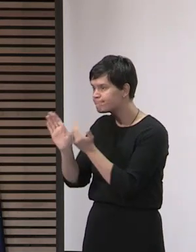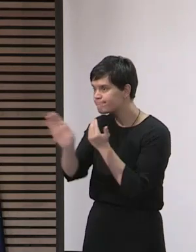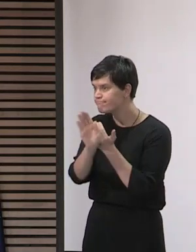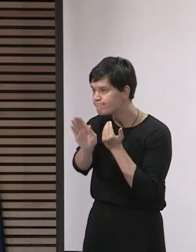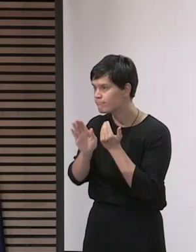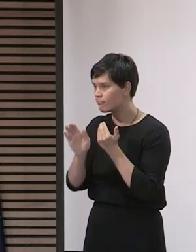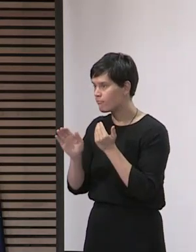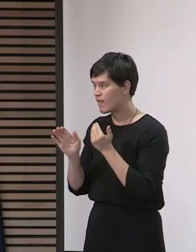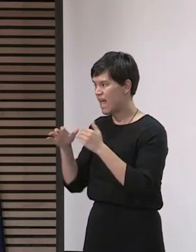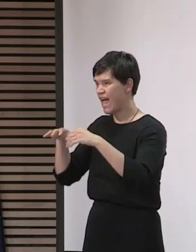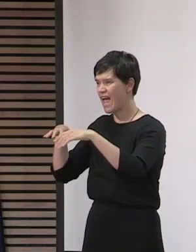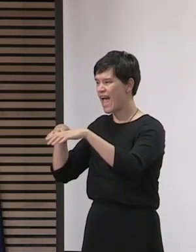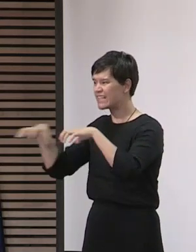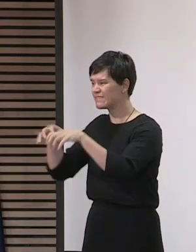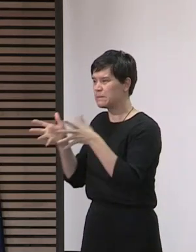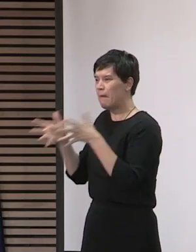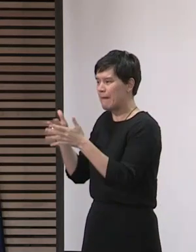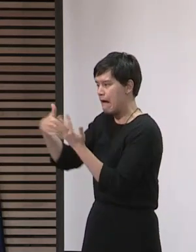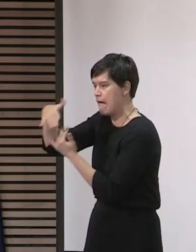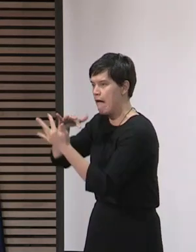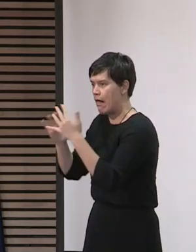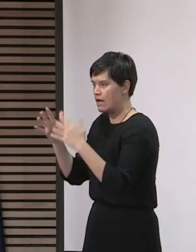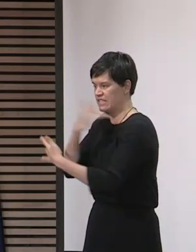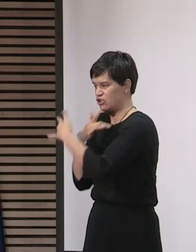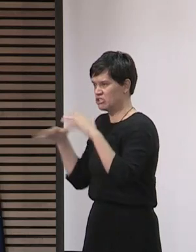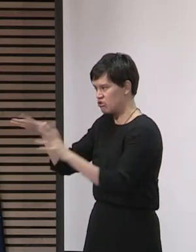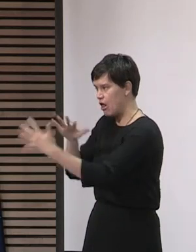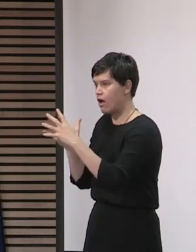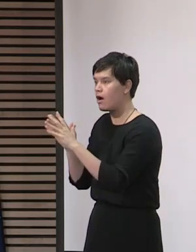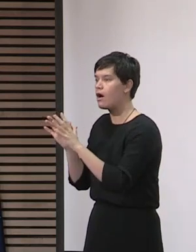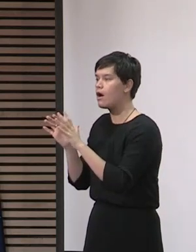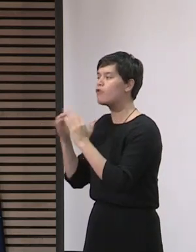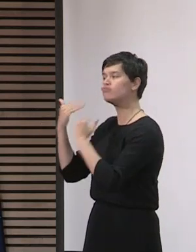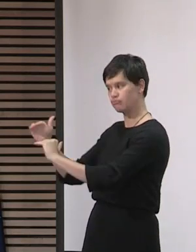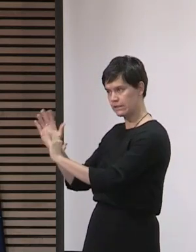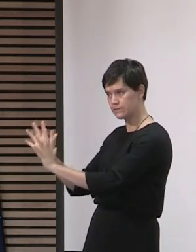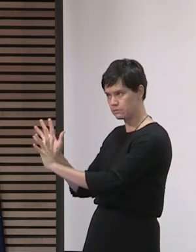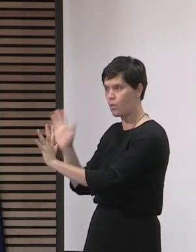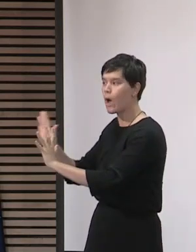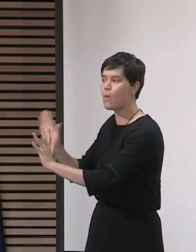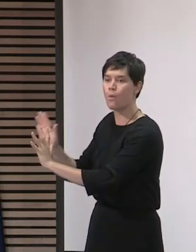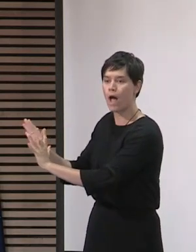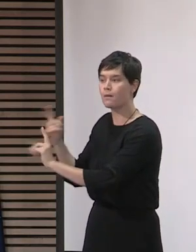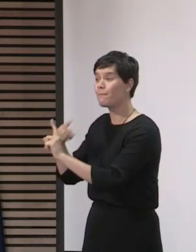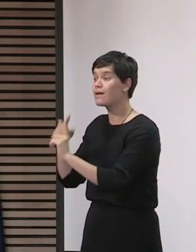rules at 3, maintaining physical distancing, ensuring we limited the activities most likely to spread the virus,